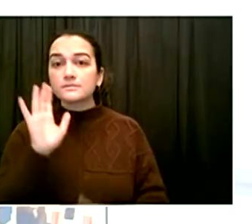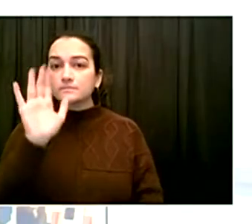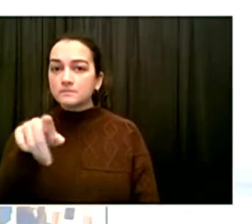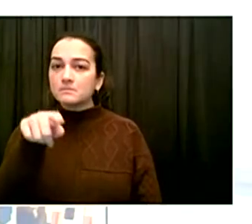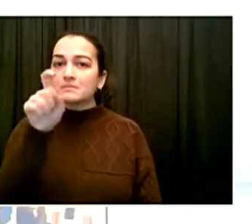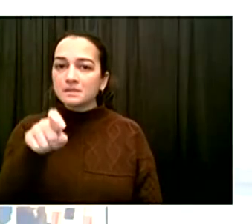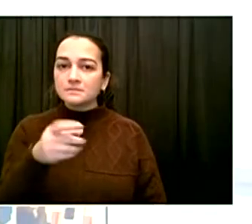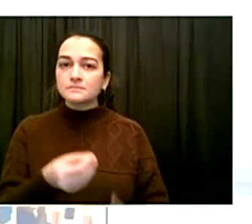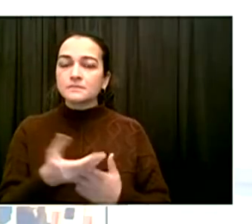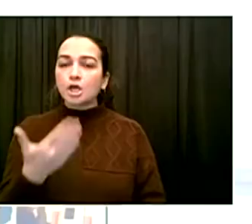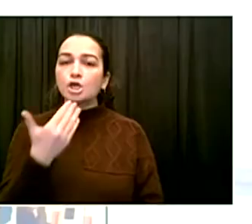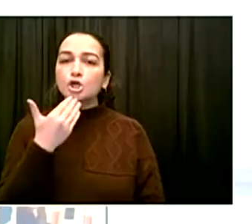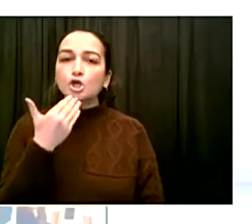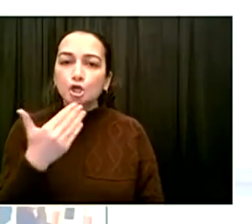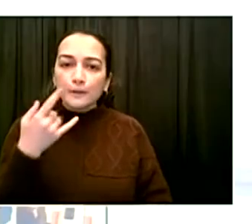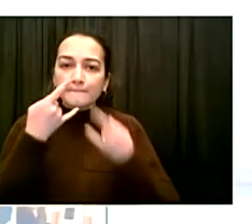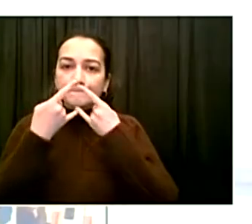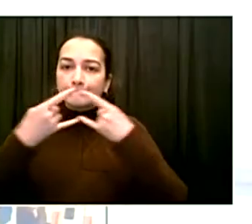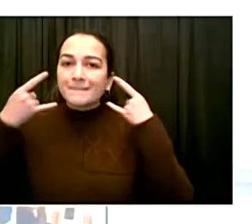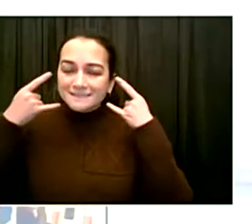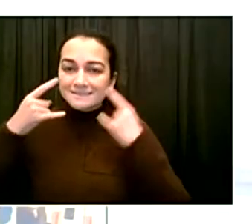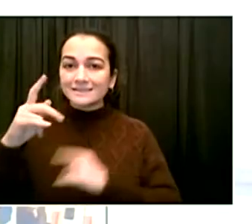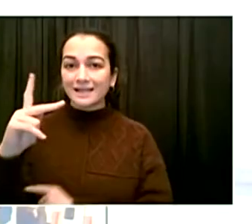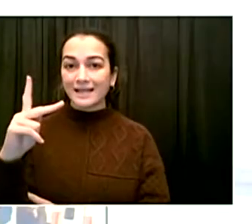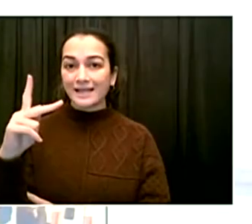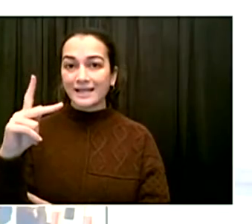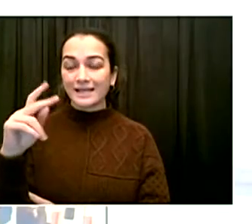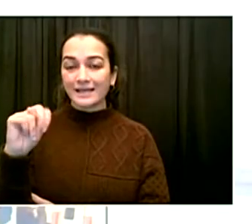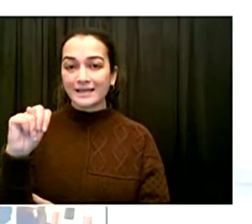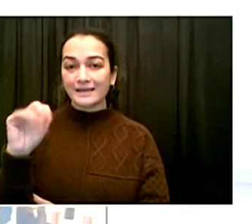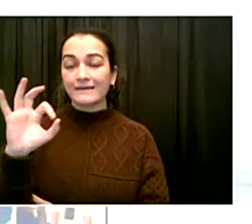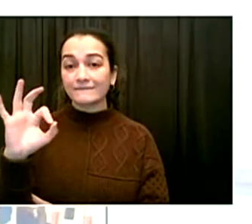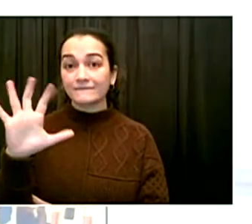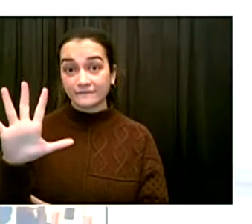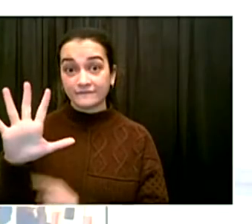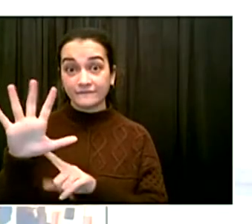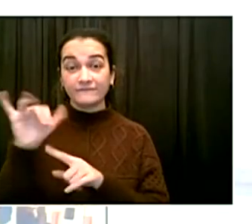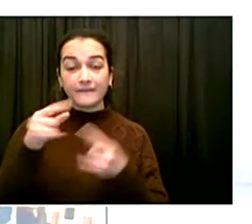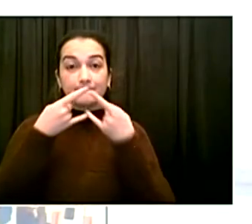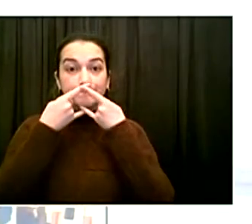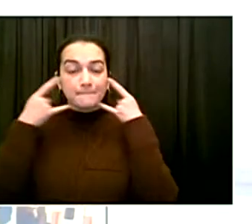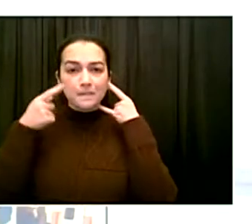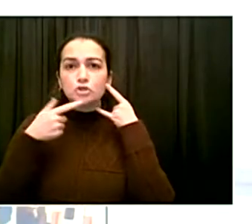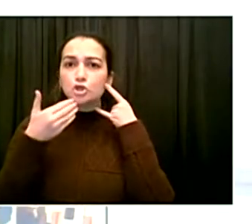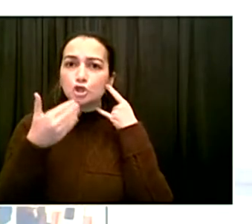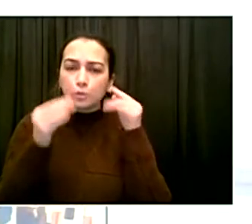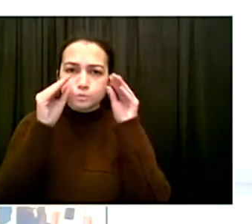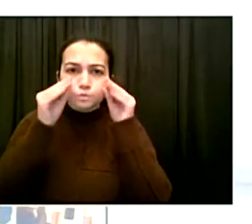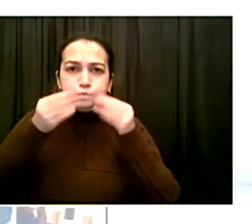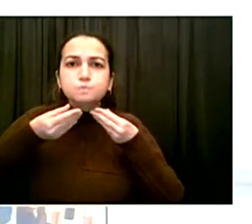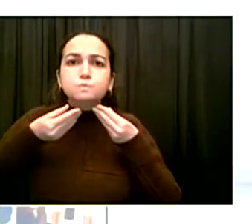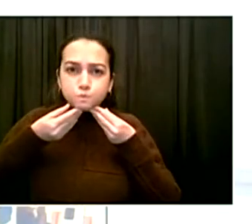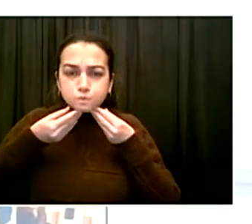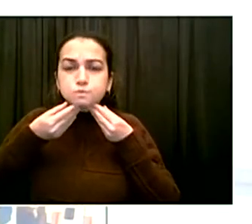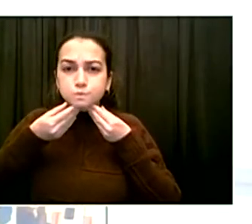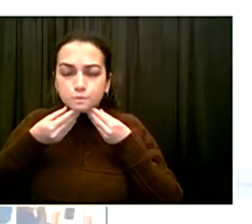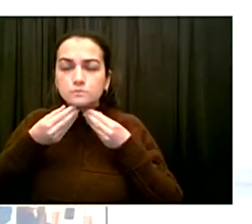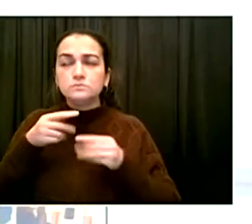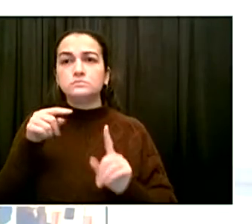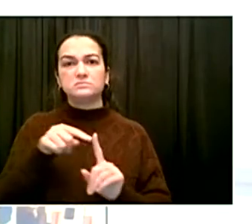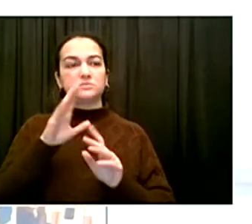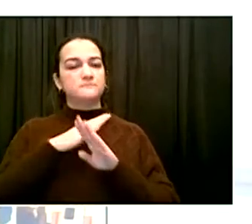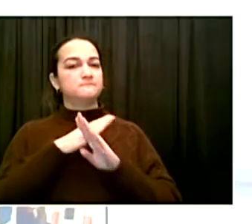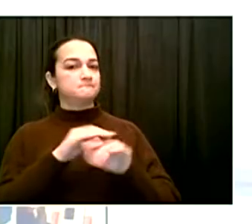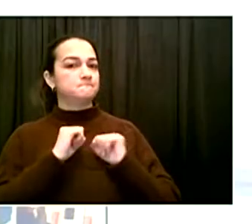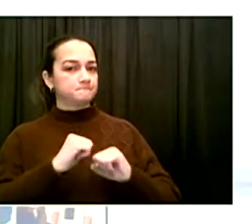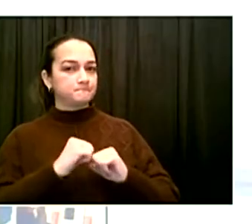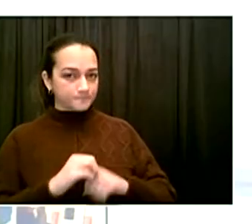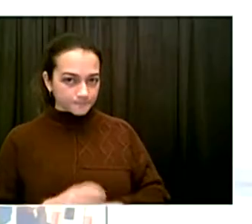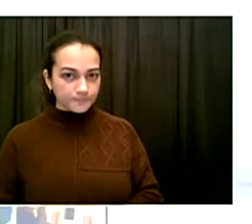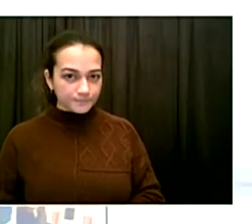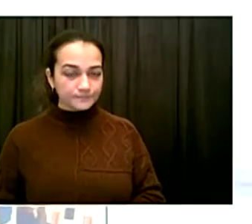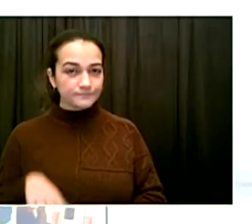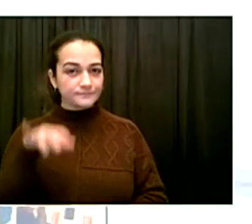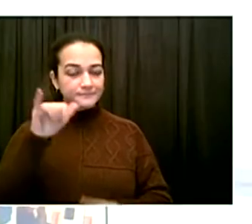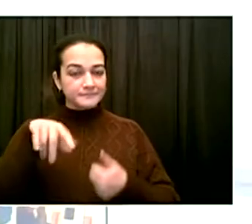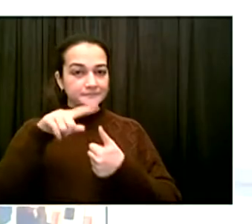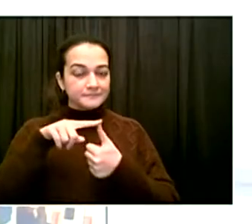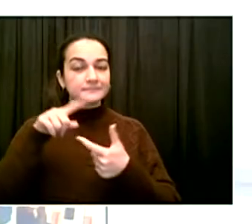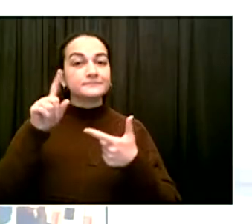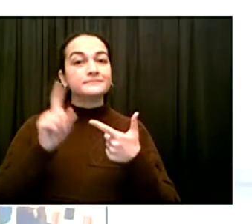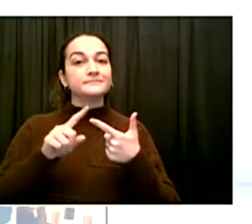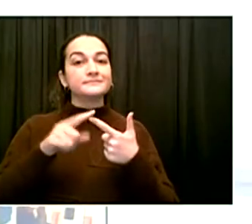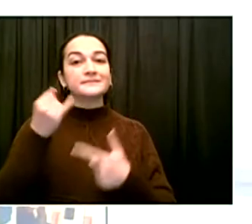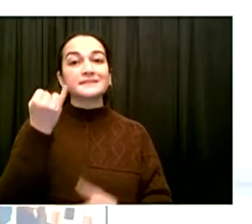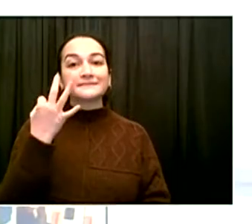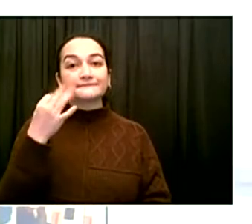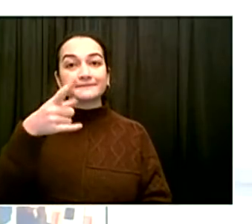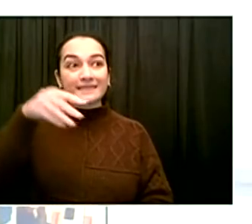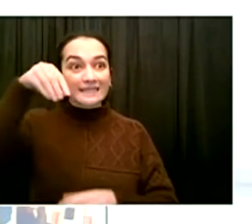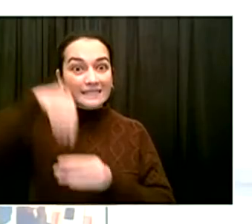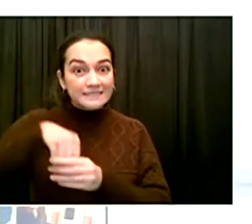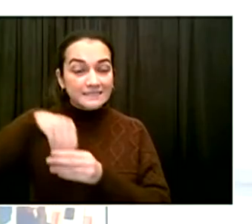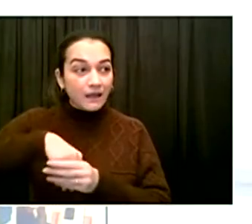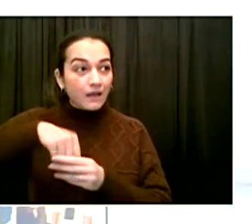LIKE KF 94 OR N95 COULD IMPROVE